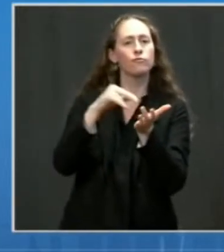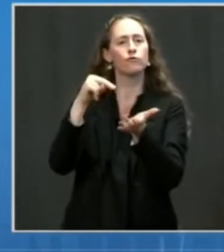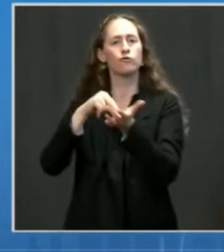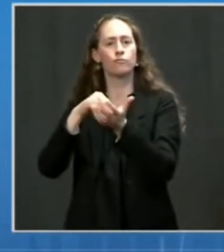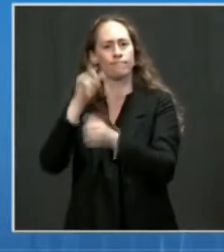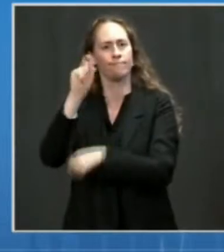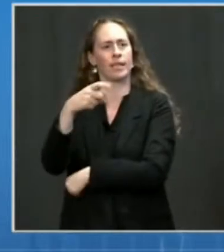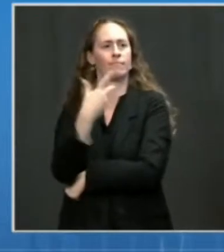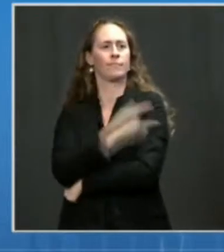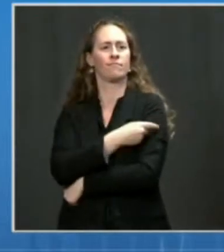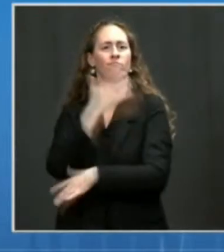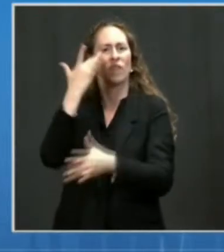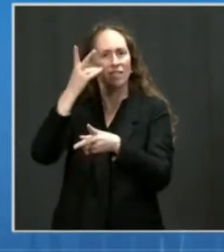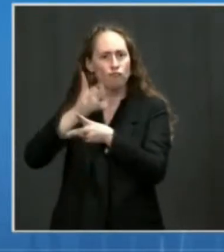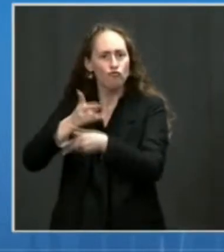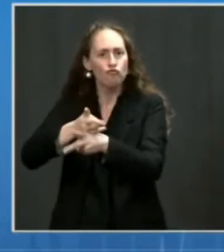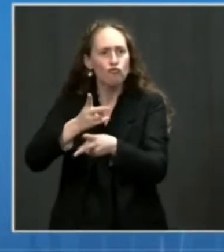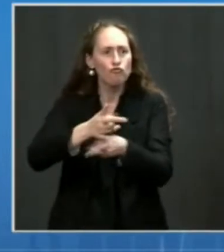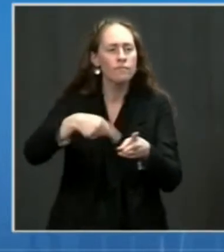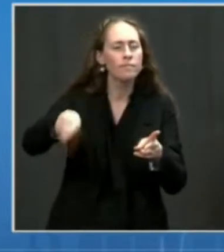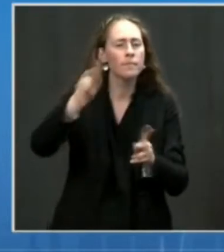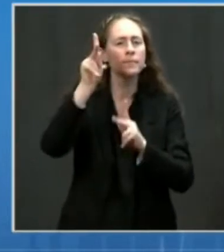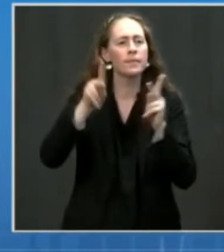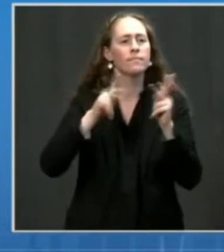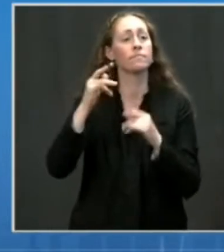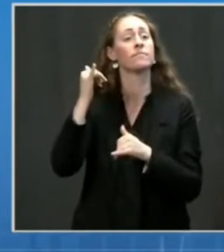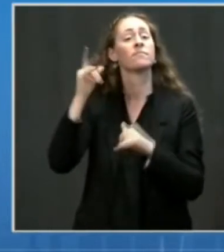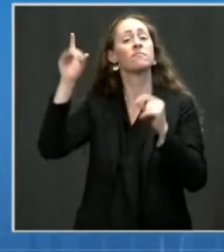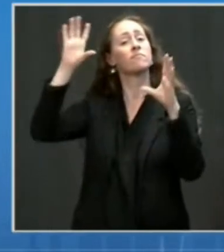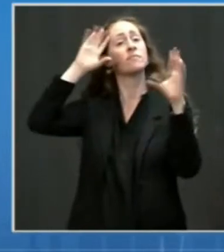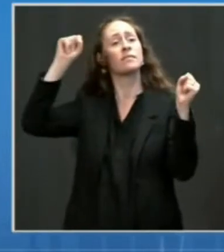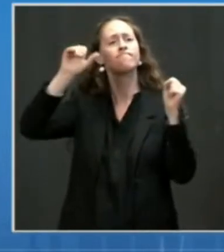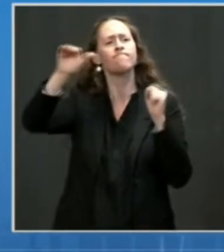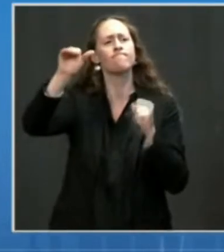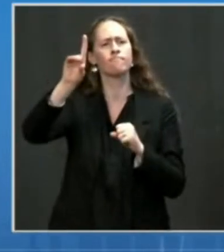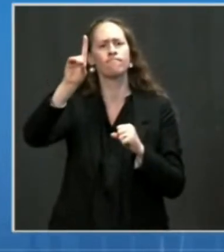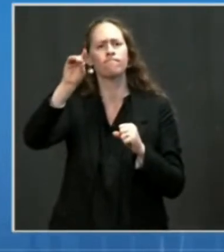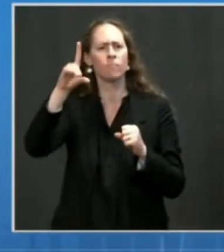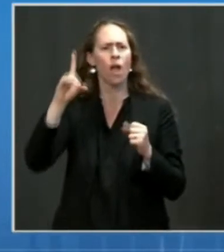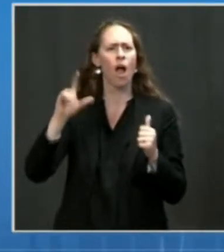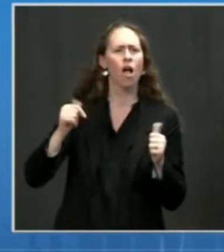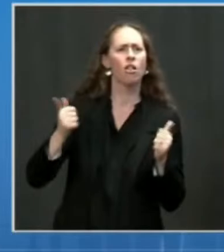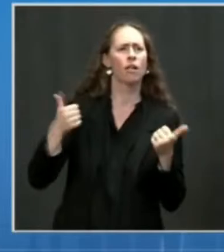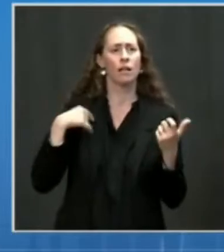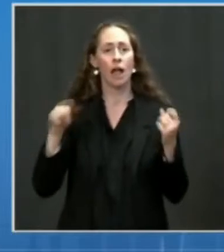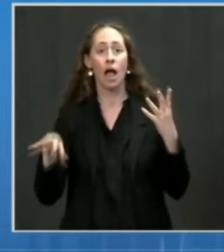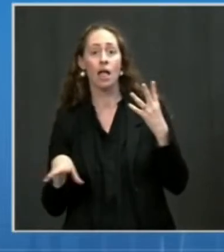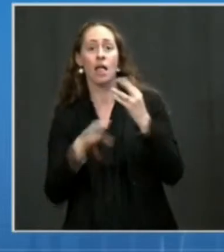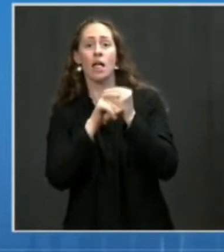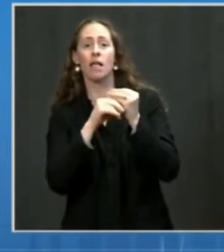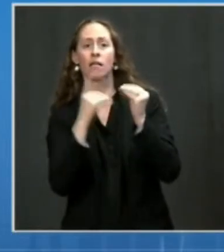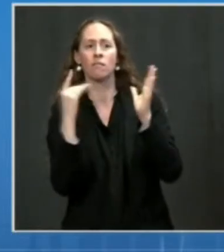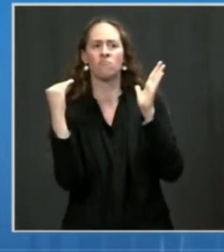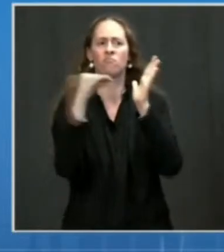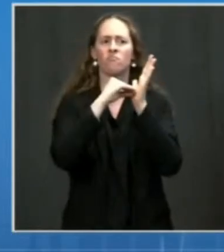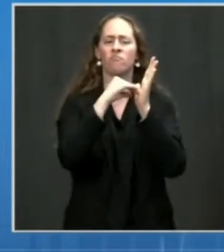FOR ALL OF THEIR CARE GIVERS TO OUR VETERANS. THE PRESIDENT HAS ASKED THE